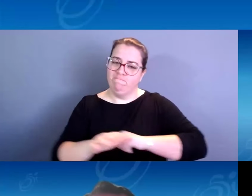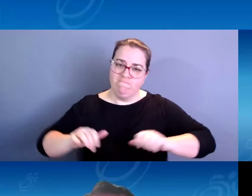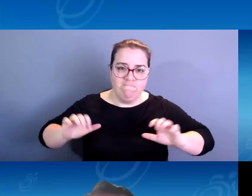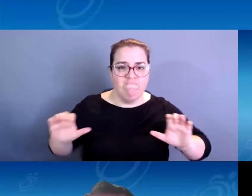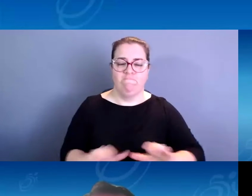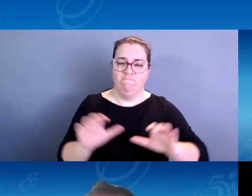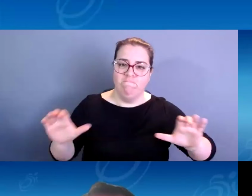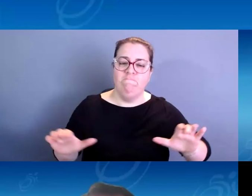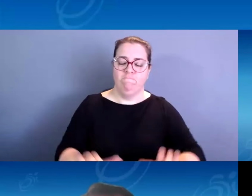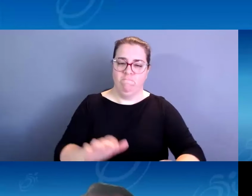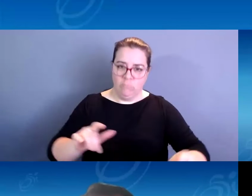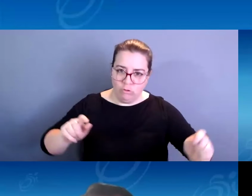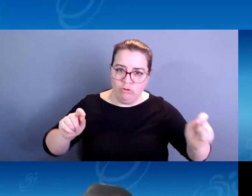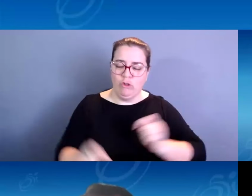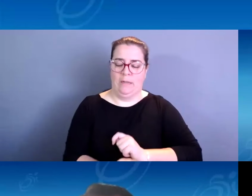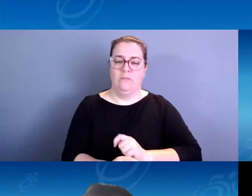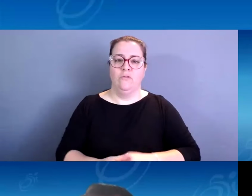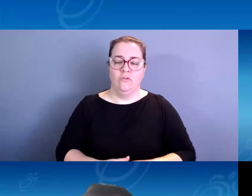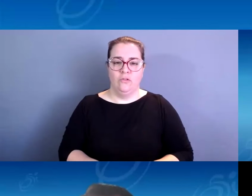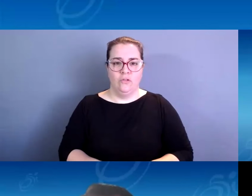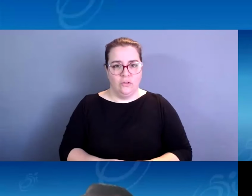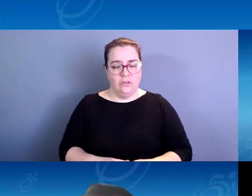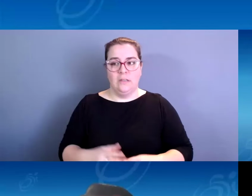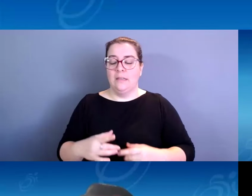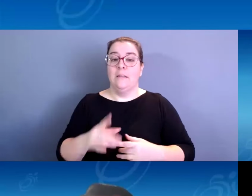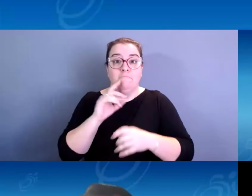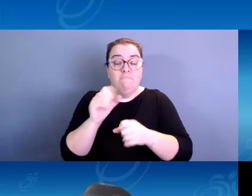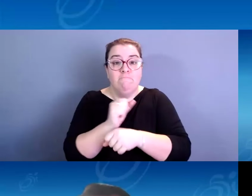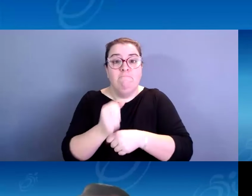and to have true, diversity, equity and inclusion.